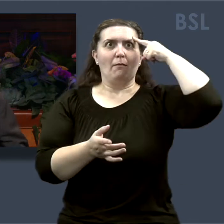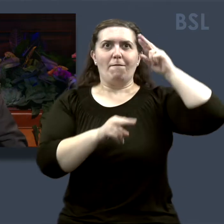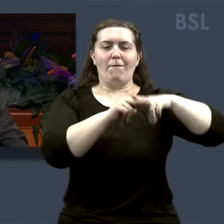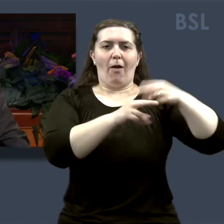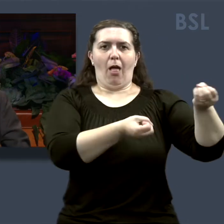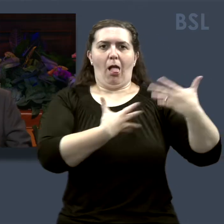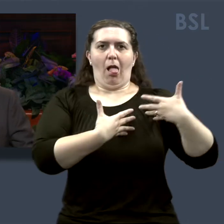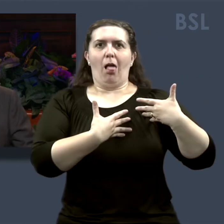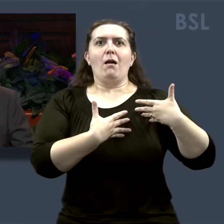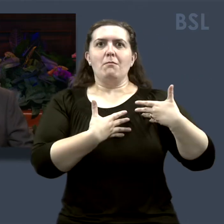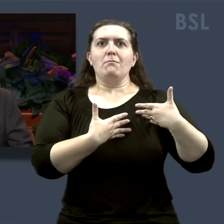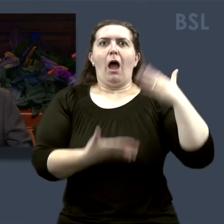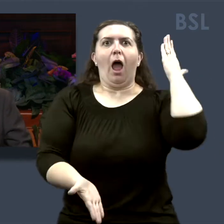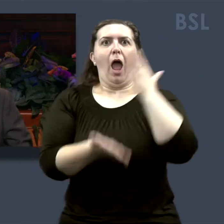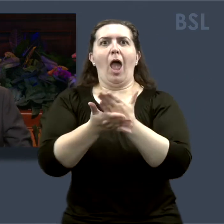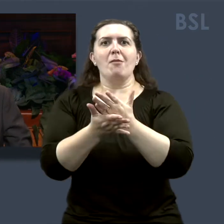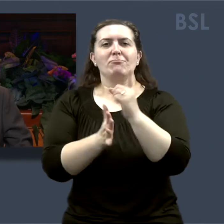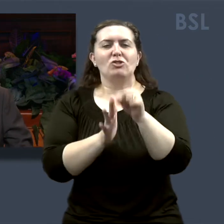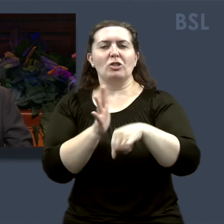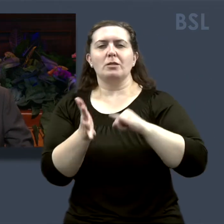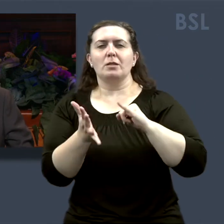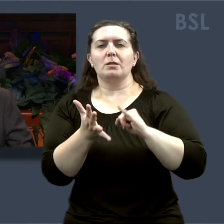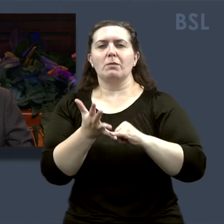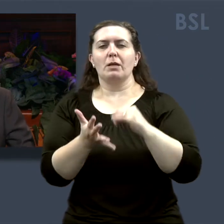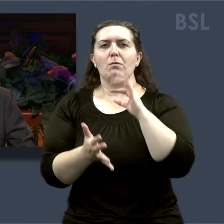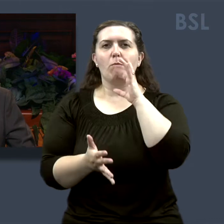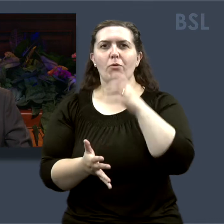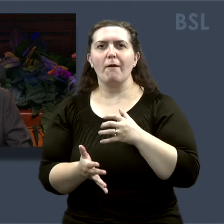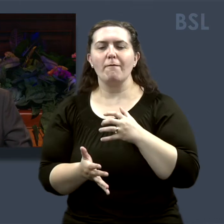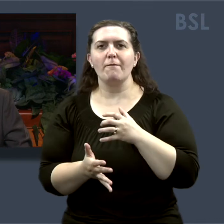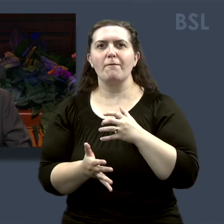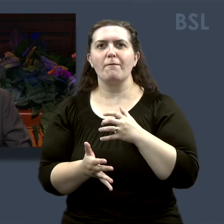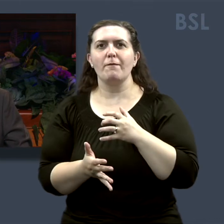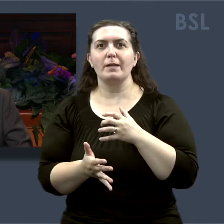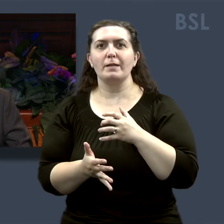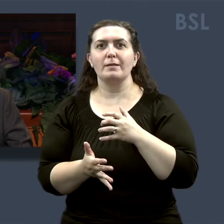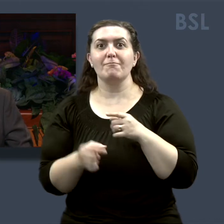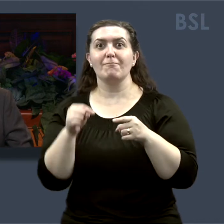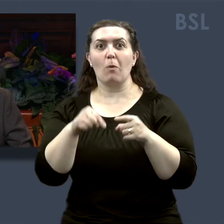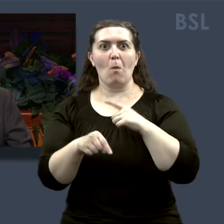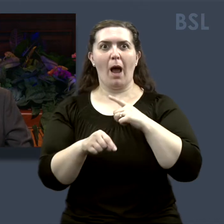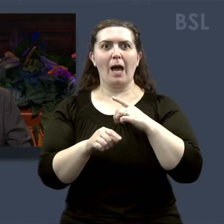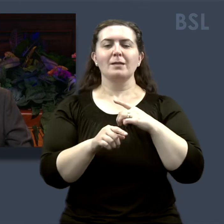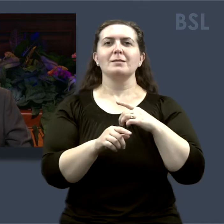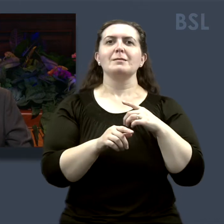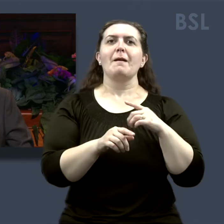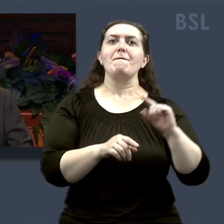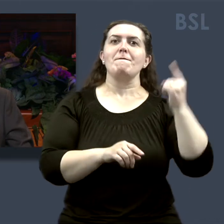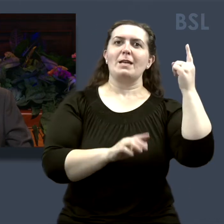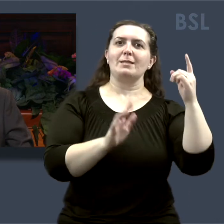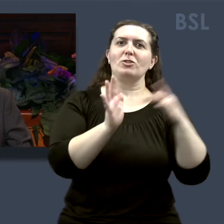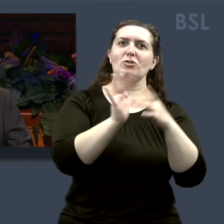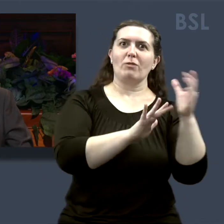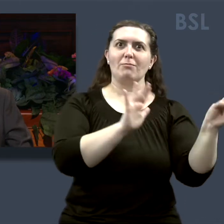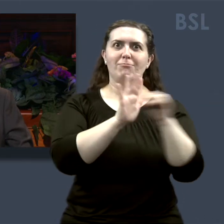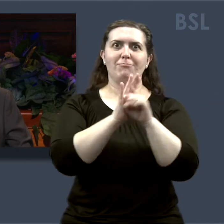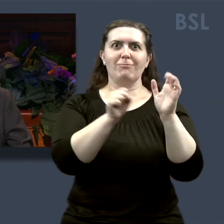to the greatest event in the history of the world since the crucifixion or resurrection of the Master.